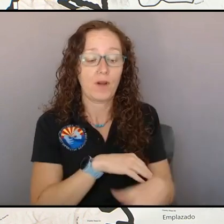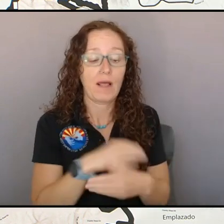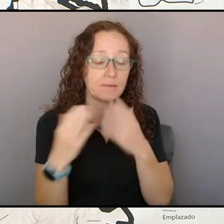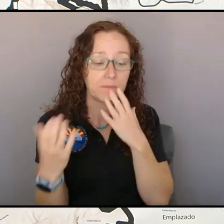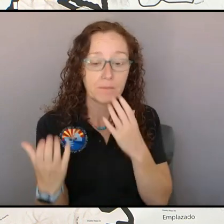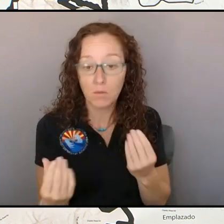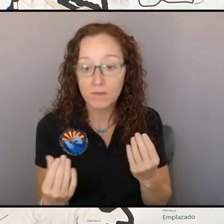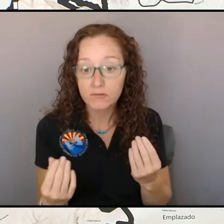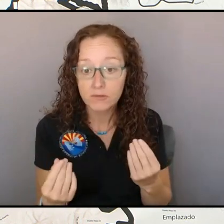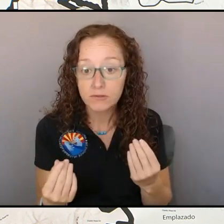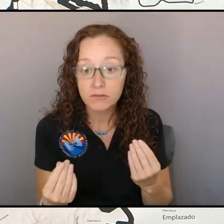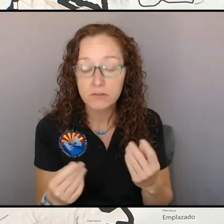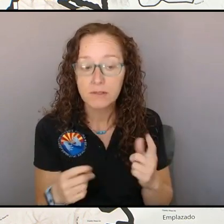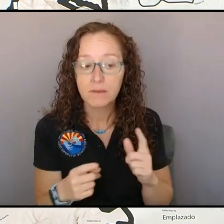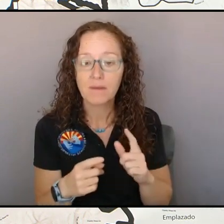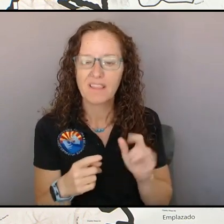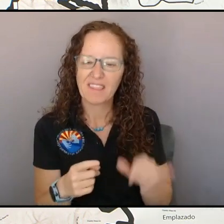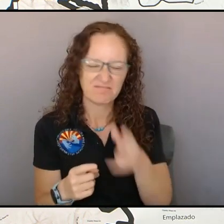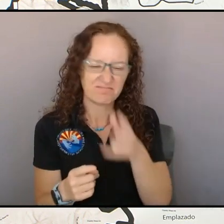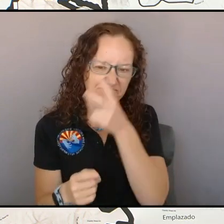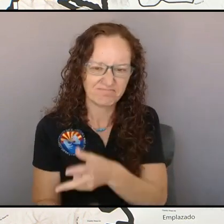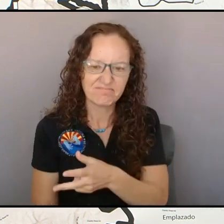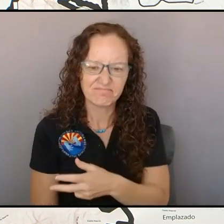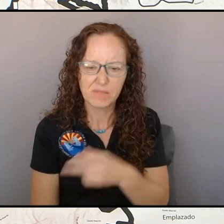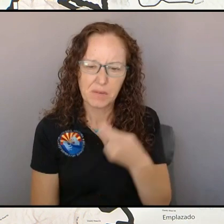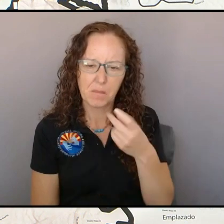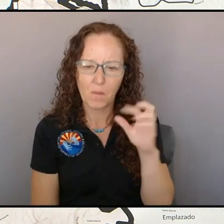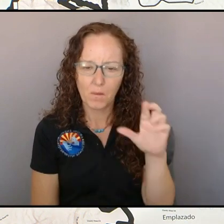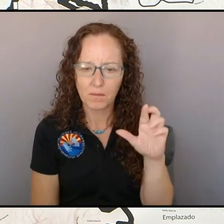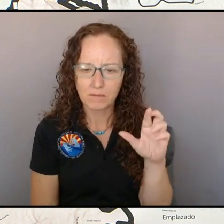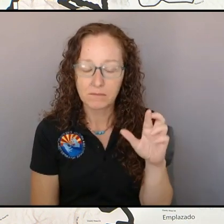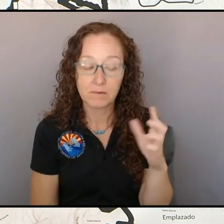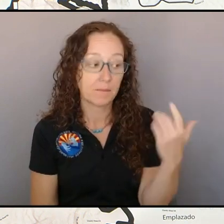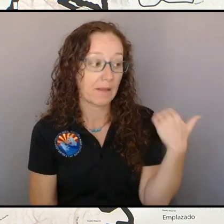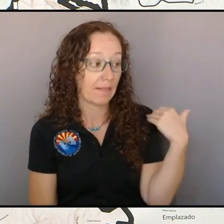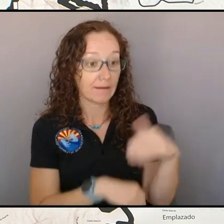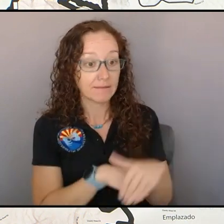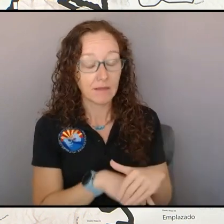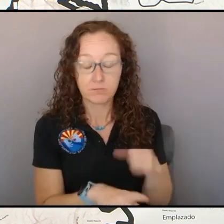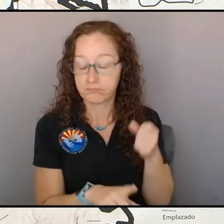the poor category. What we saw last night was around 70 to